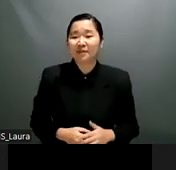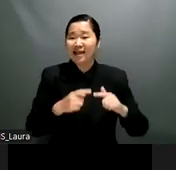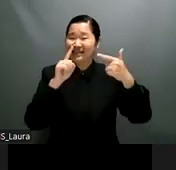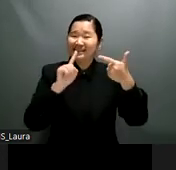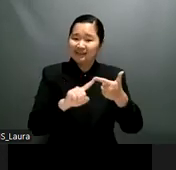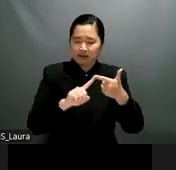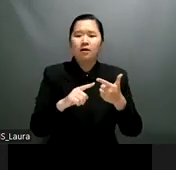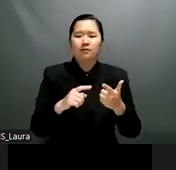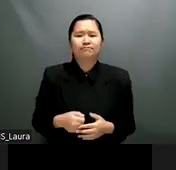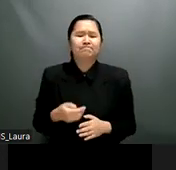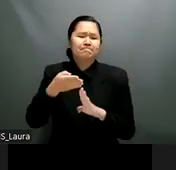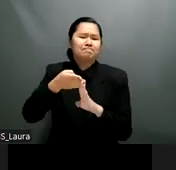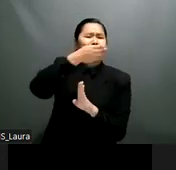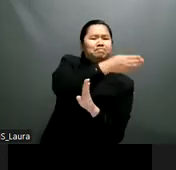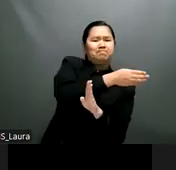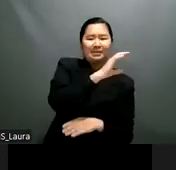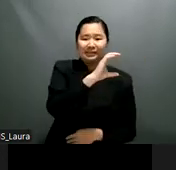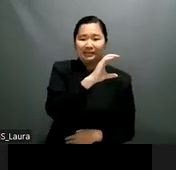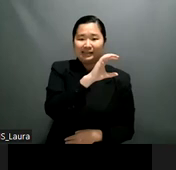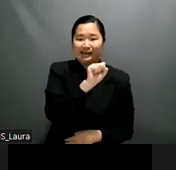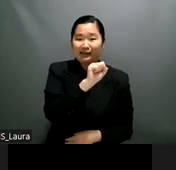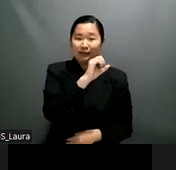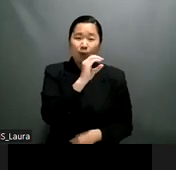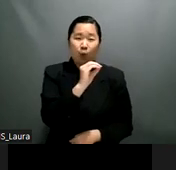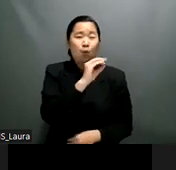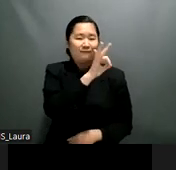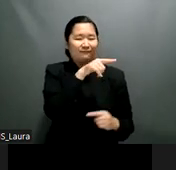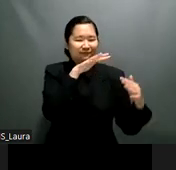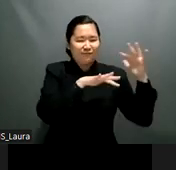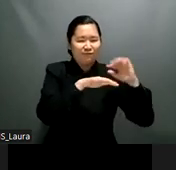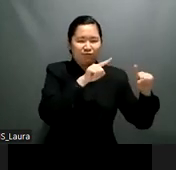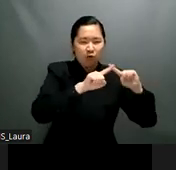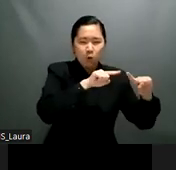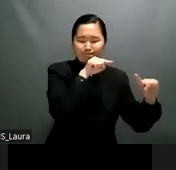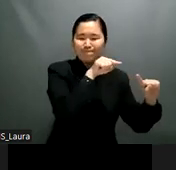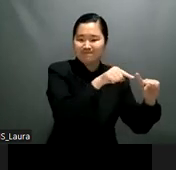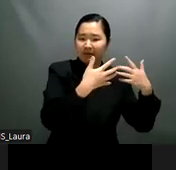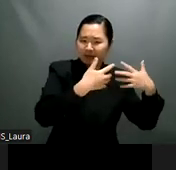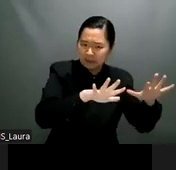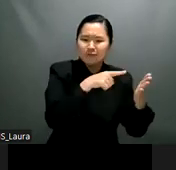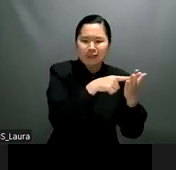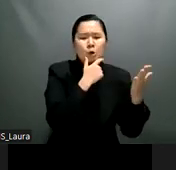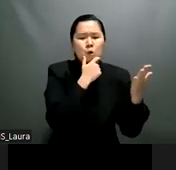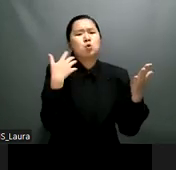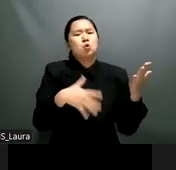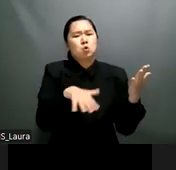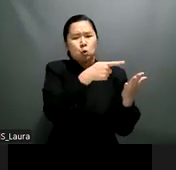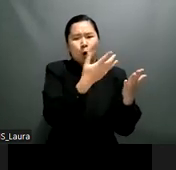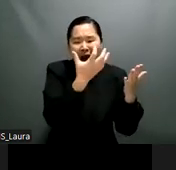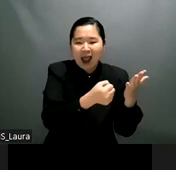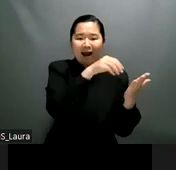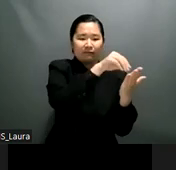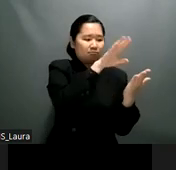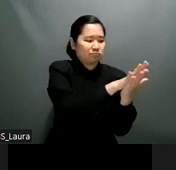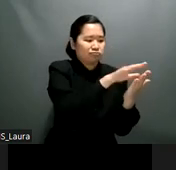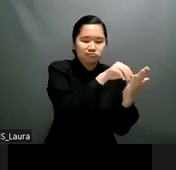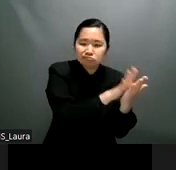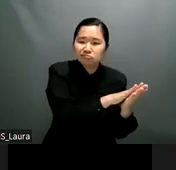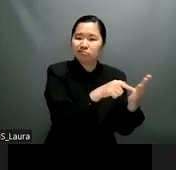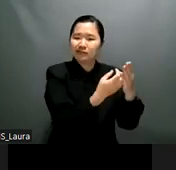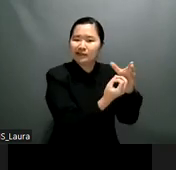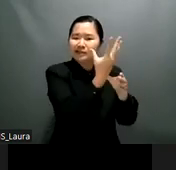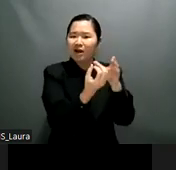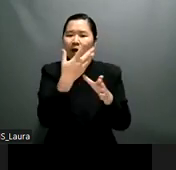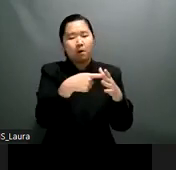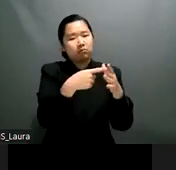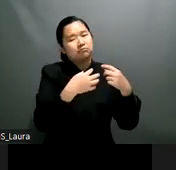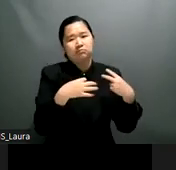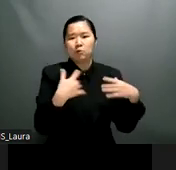but also new achievements have taken place all in all we are working in a new environment